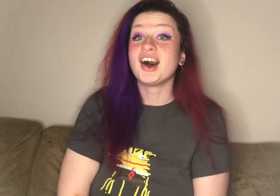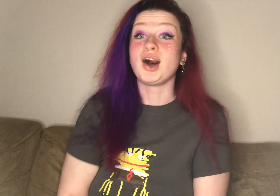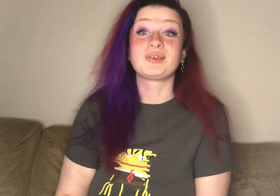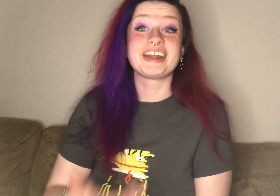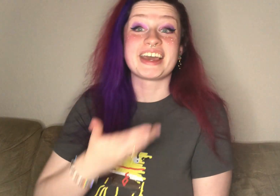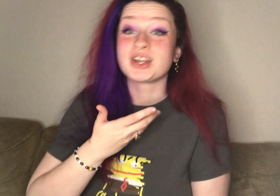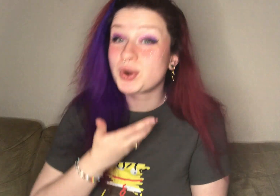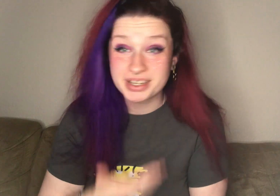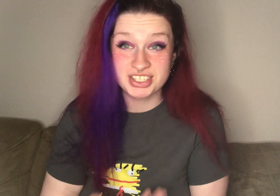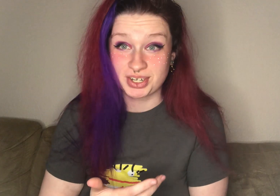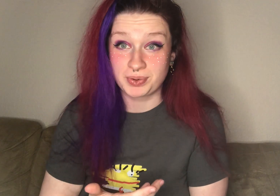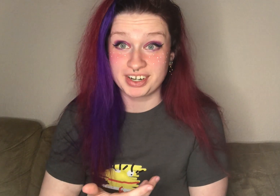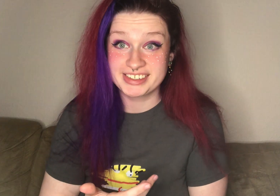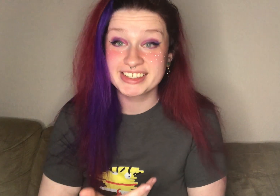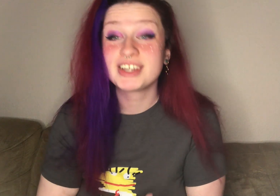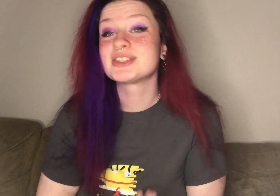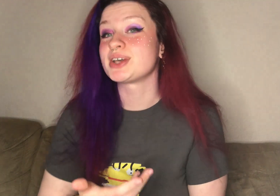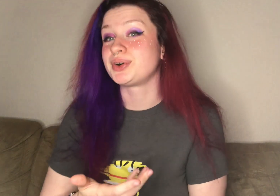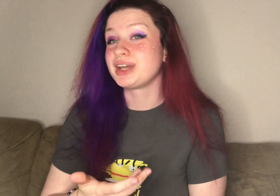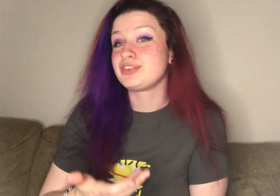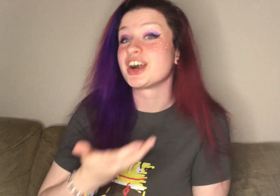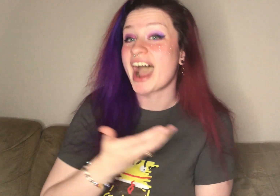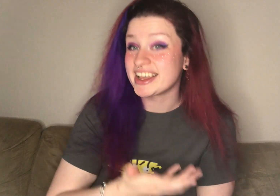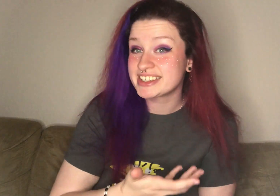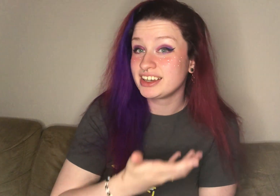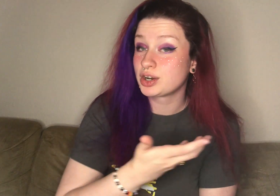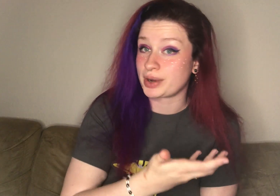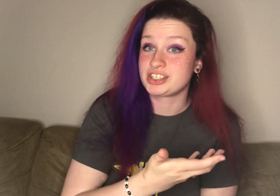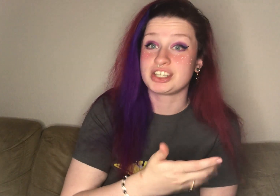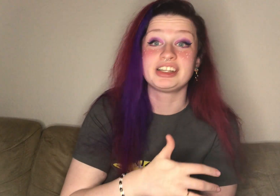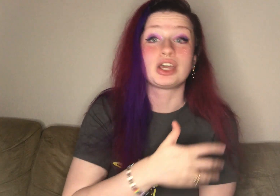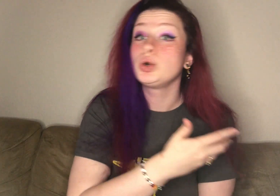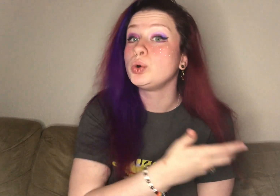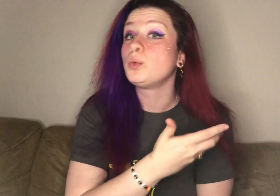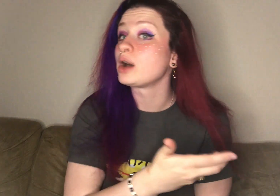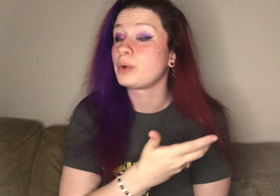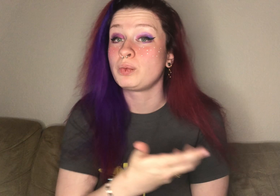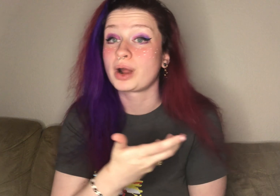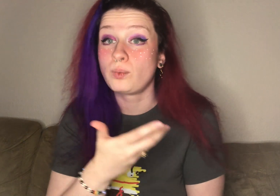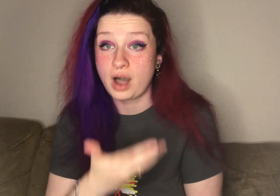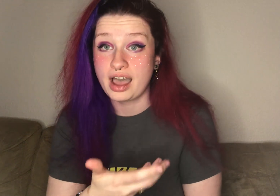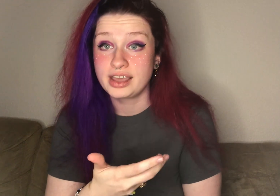all right and question words so if you're asking a question like who, what, when, where, why